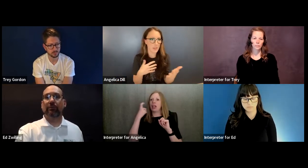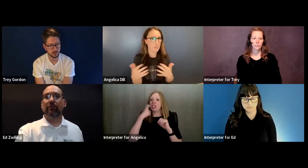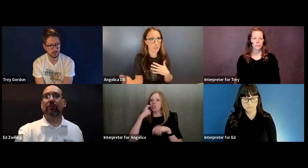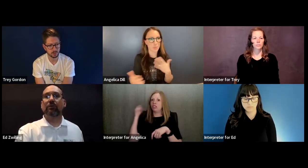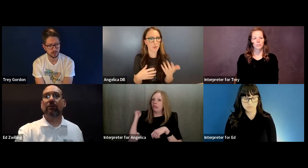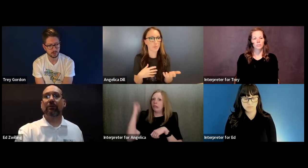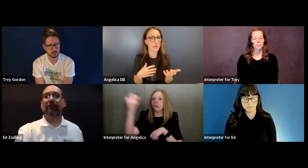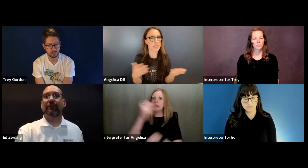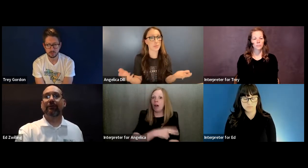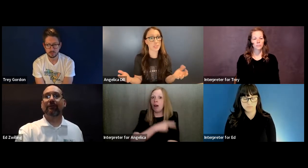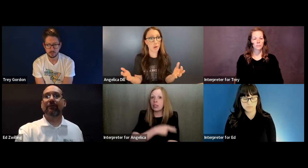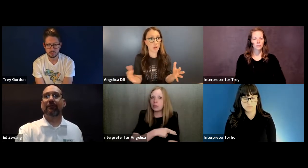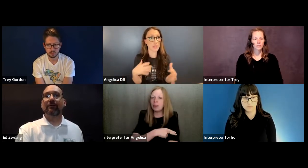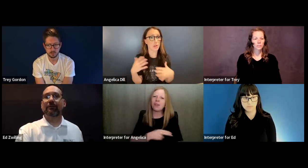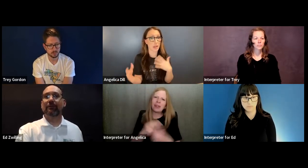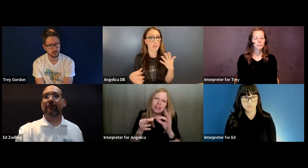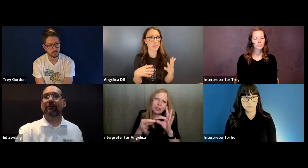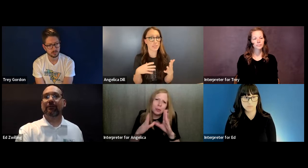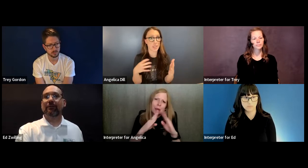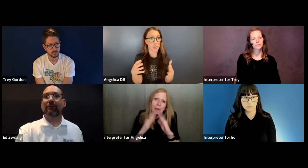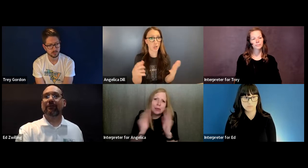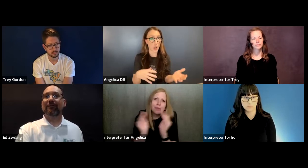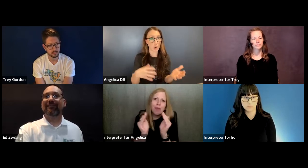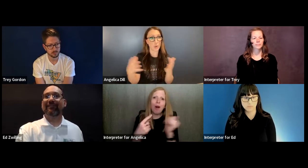the interpreter community is pretty small so a lot of us tend to know